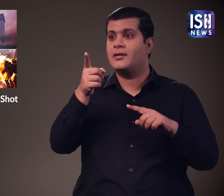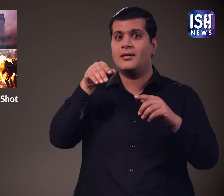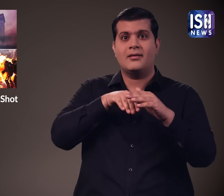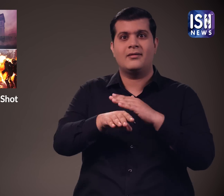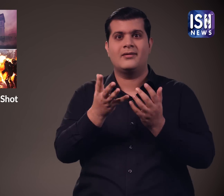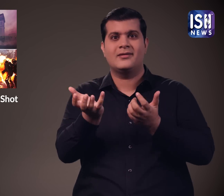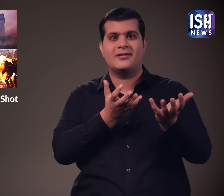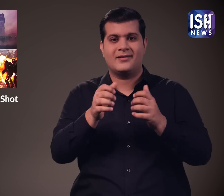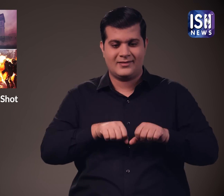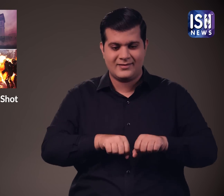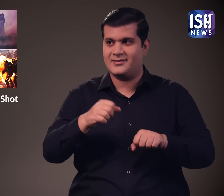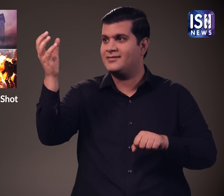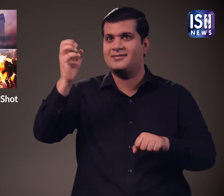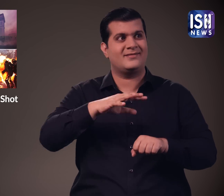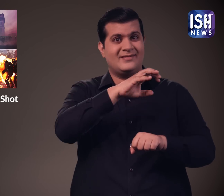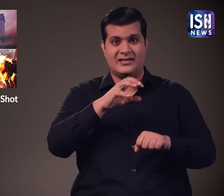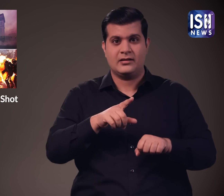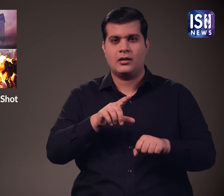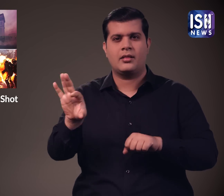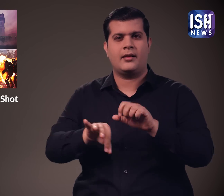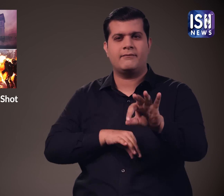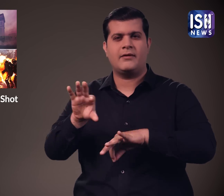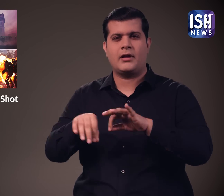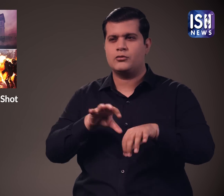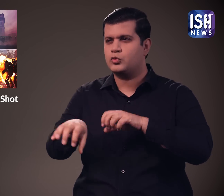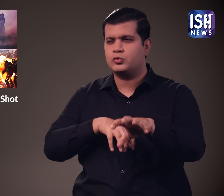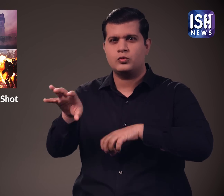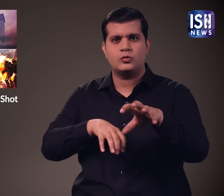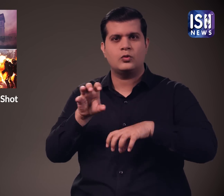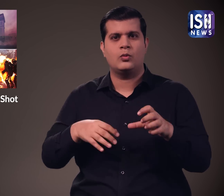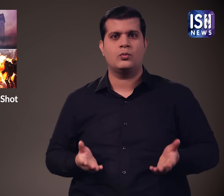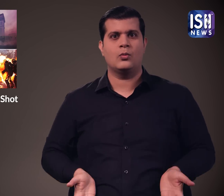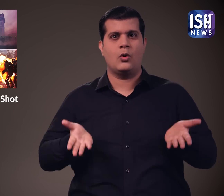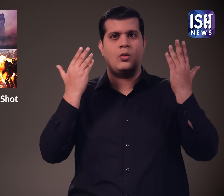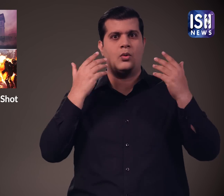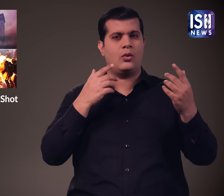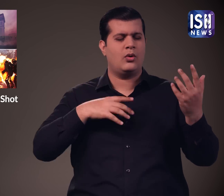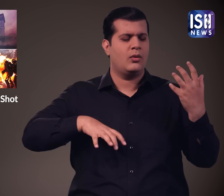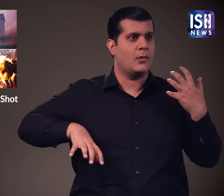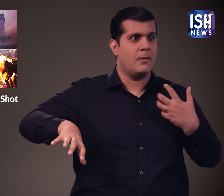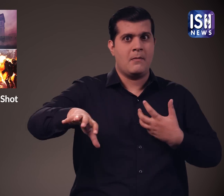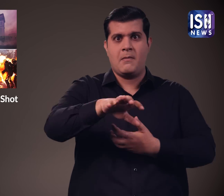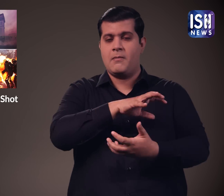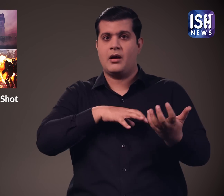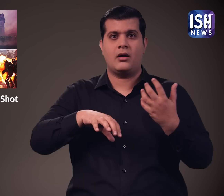There was looting in supermarkets as well.